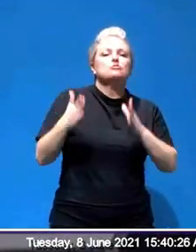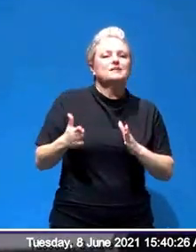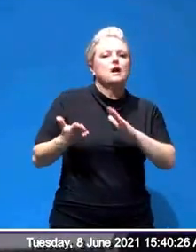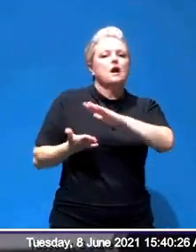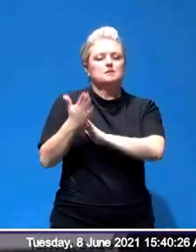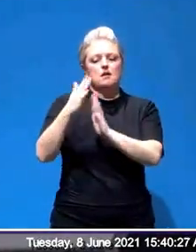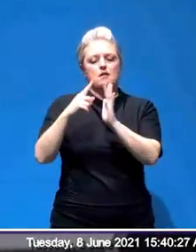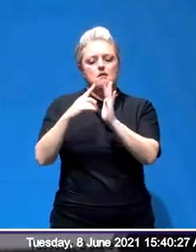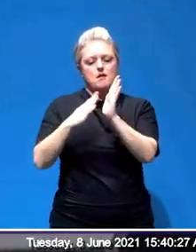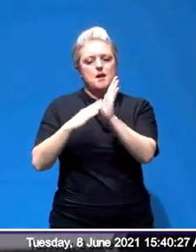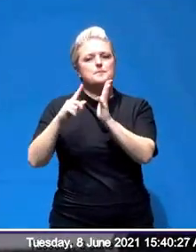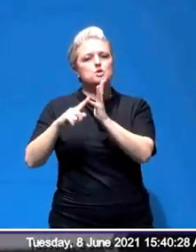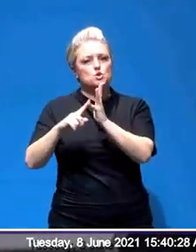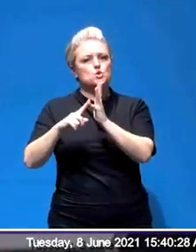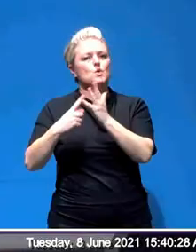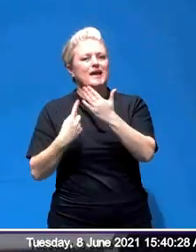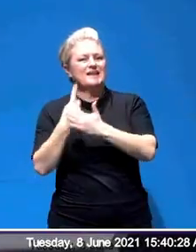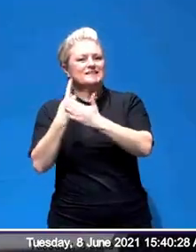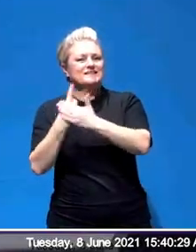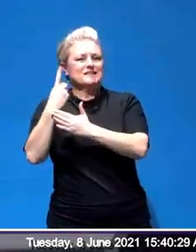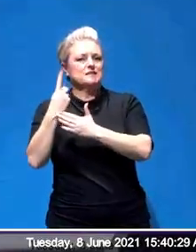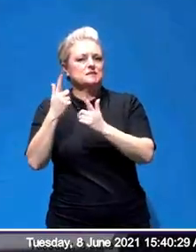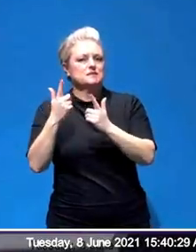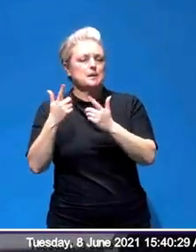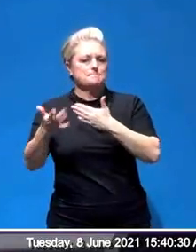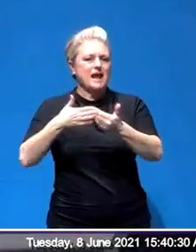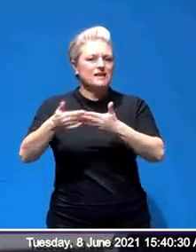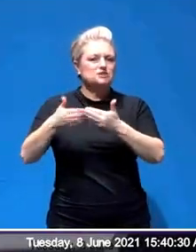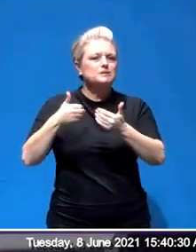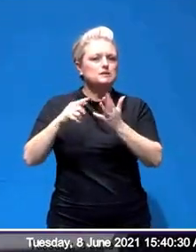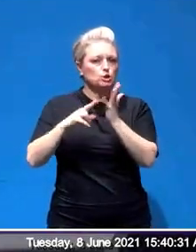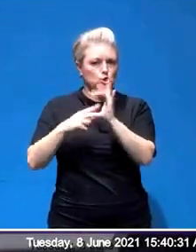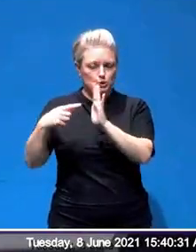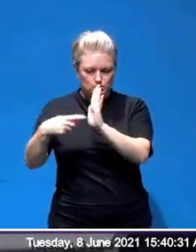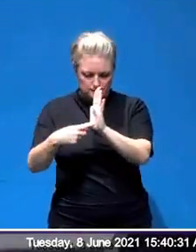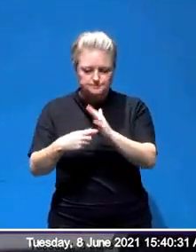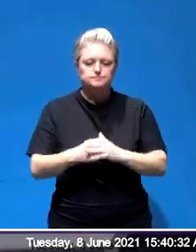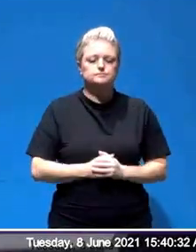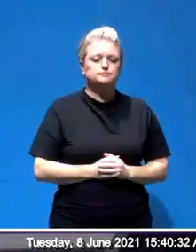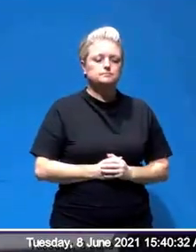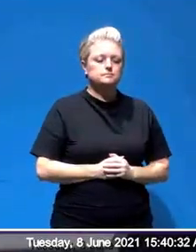So certainly I --- the families and the people we support were very involved